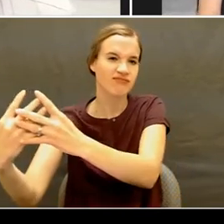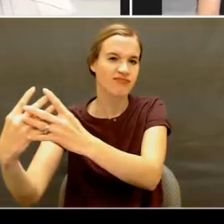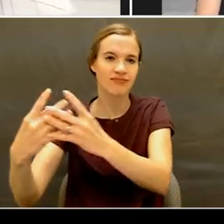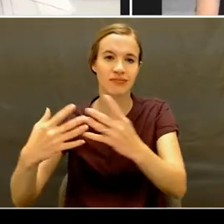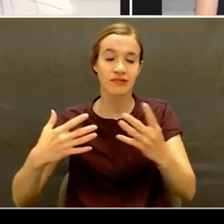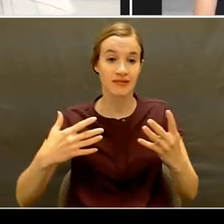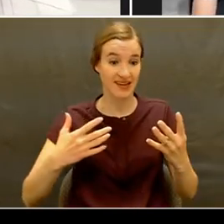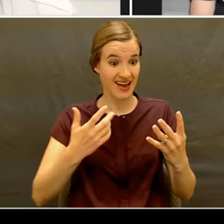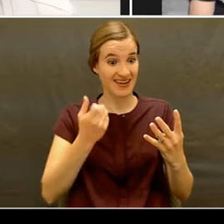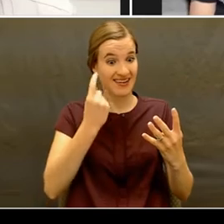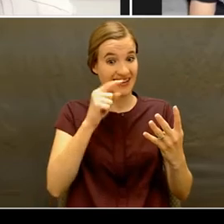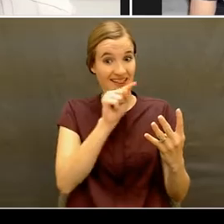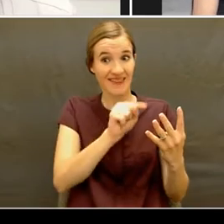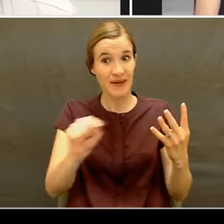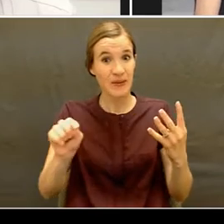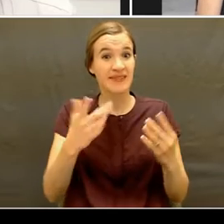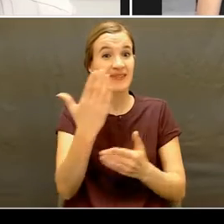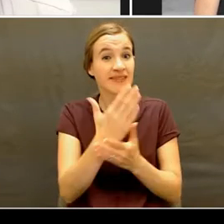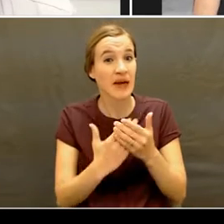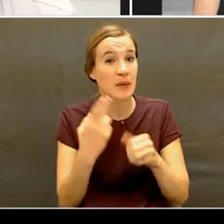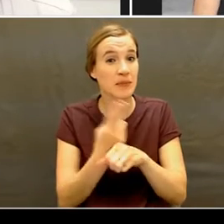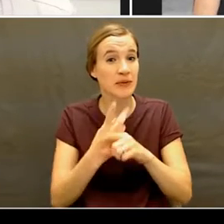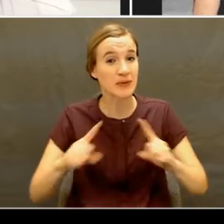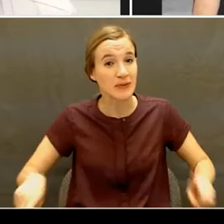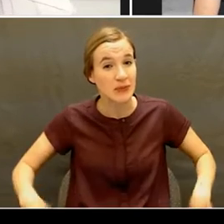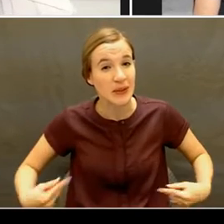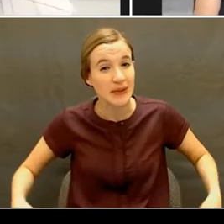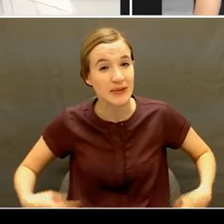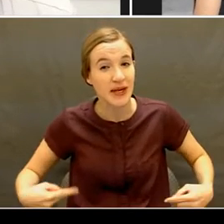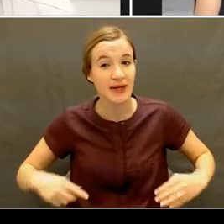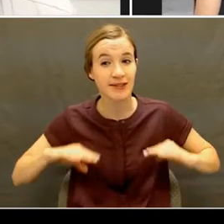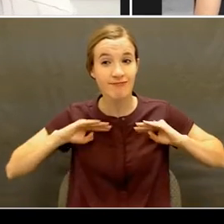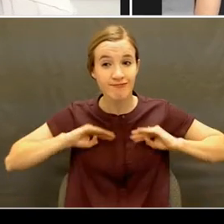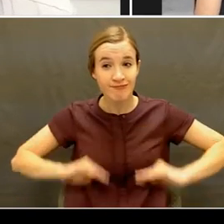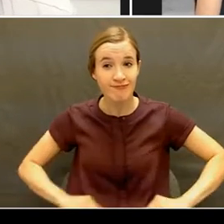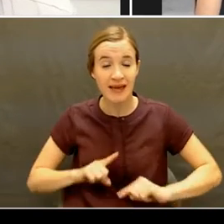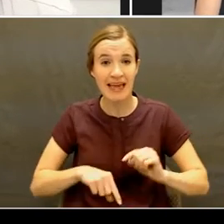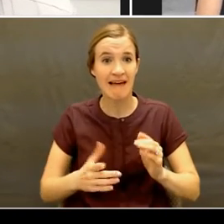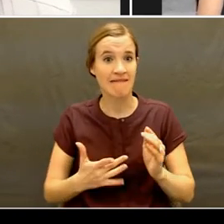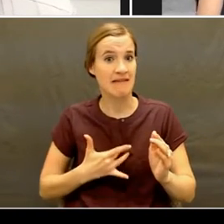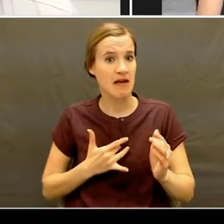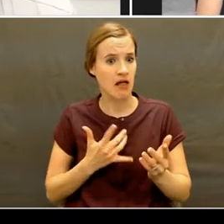days at a time, quads, in jail for five days, I mean that's life threatening. You know, so it was,